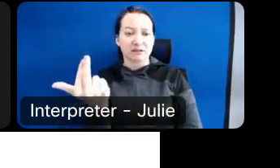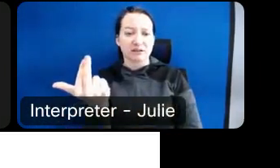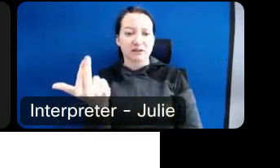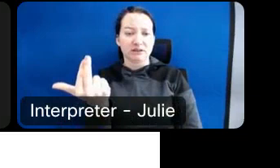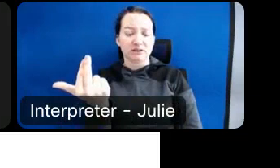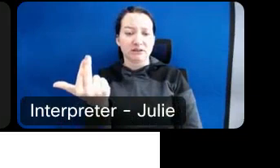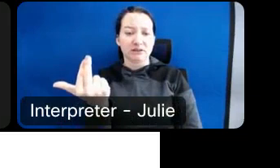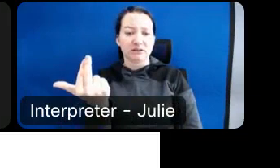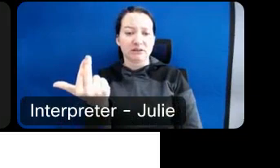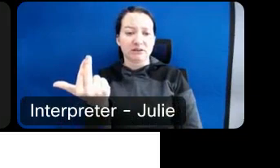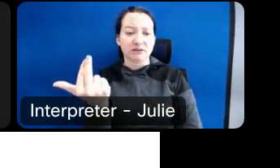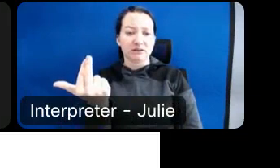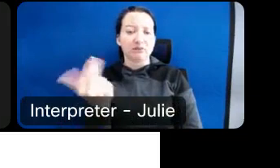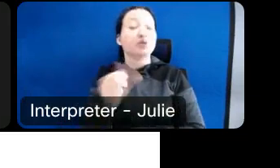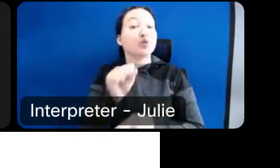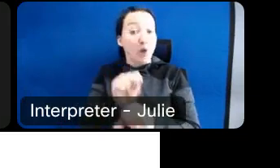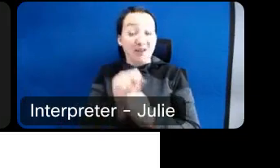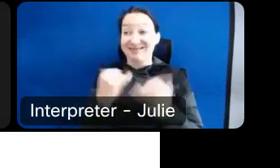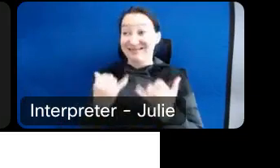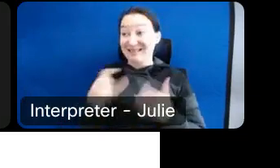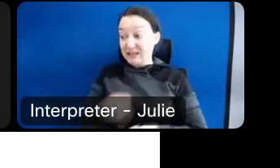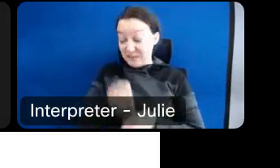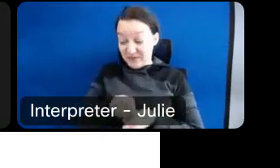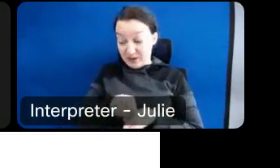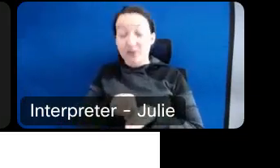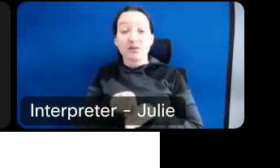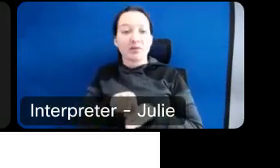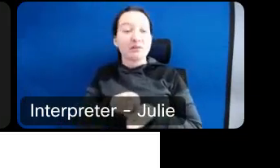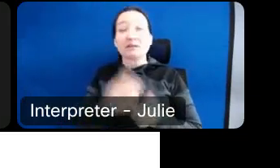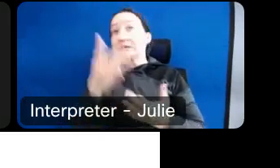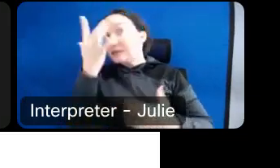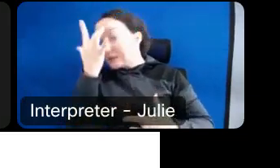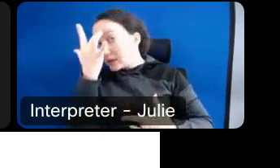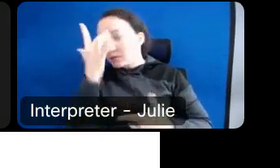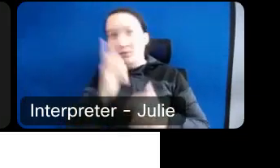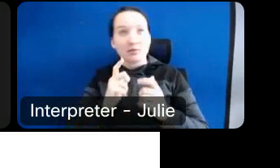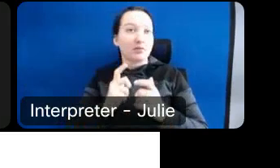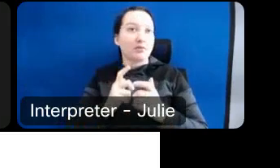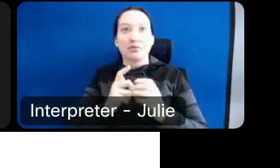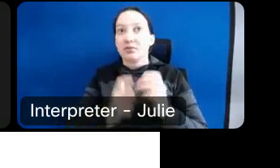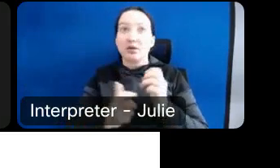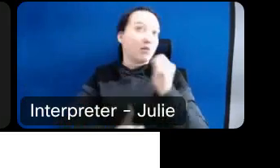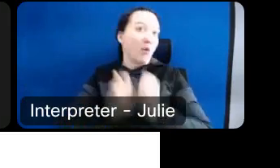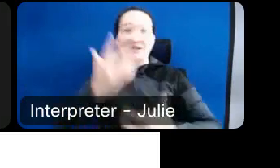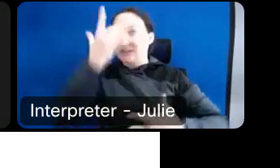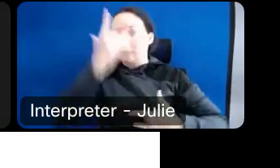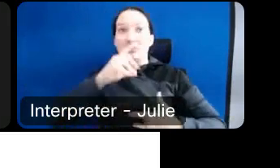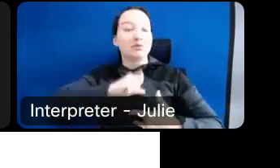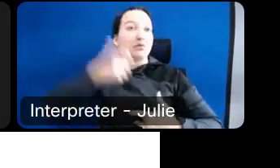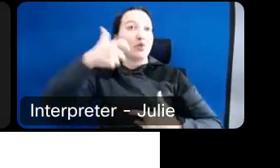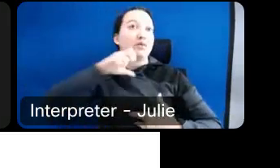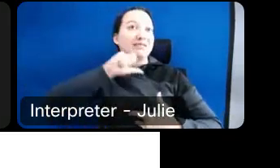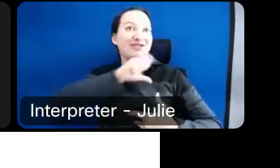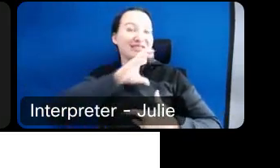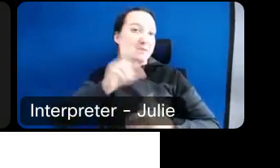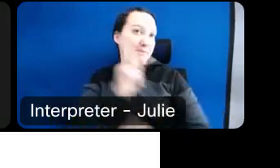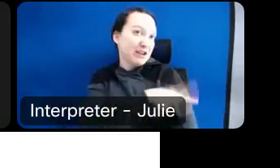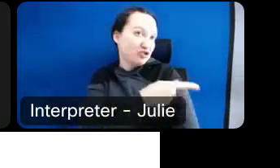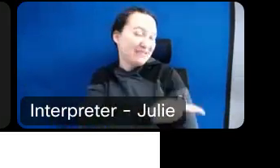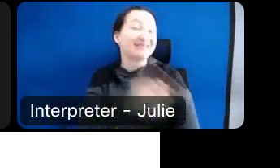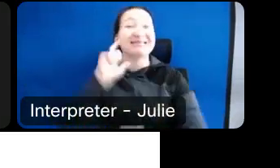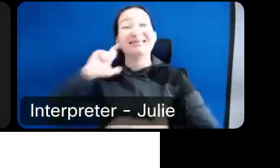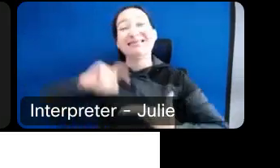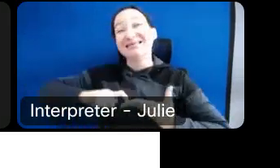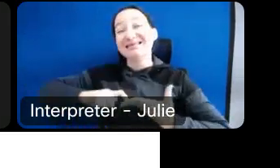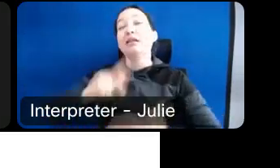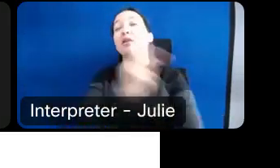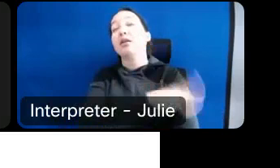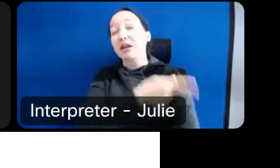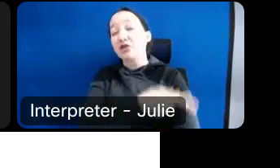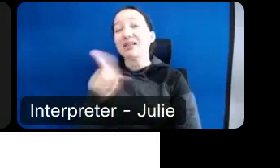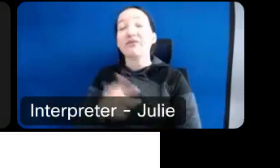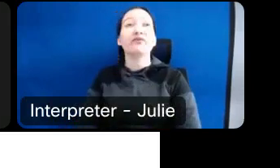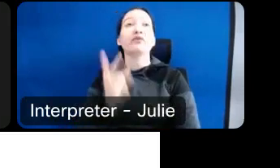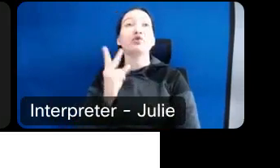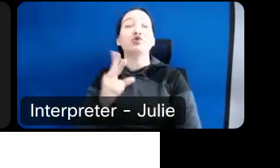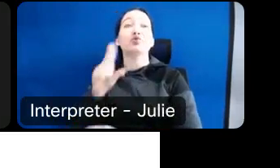Is the work that we're doing specifically on the sickest of our older patients we found that if we look at patients who have had 2 admissions.